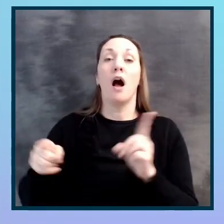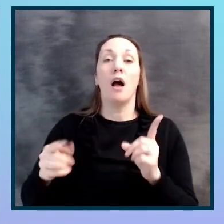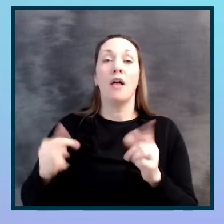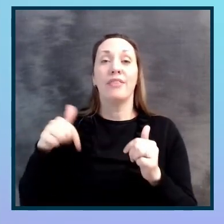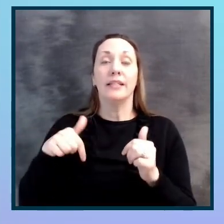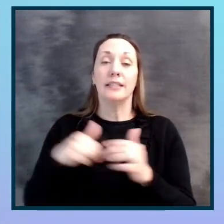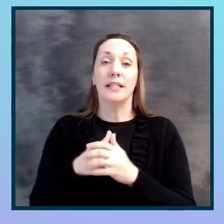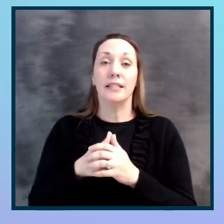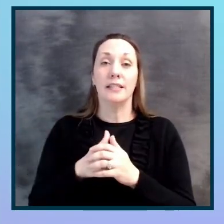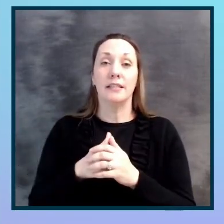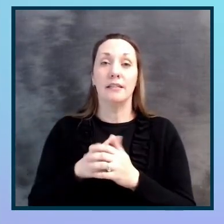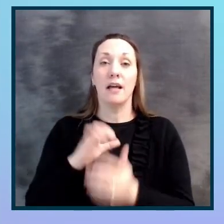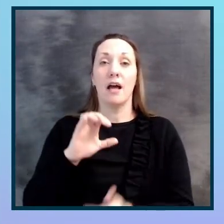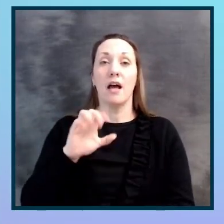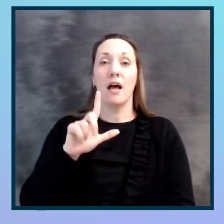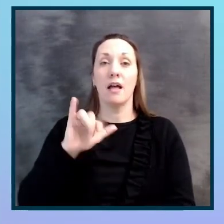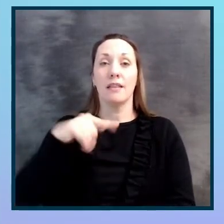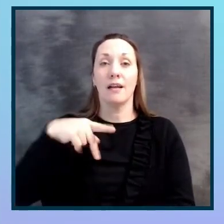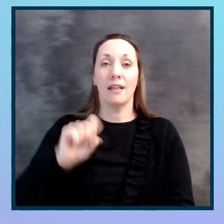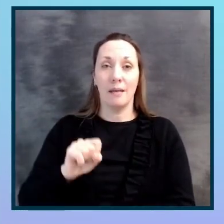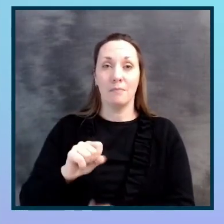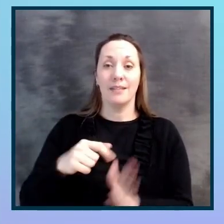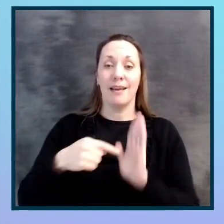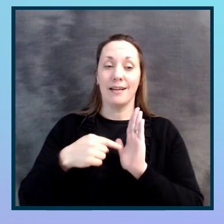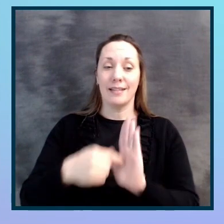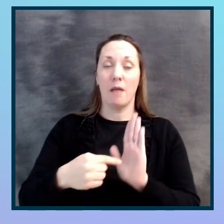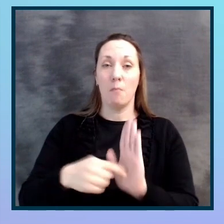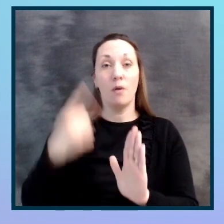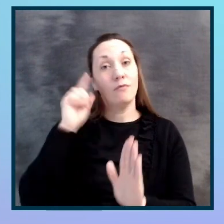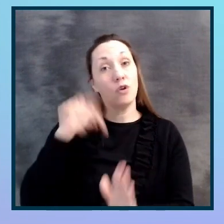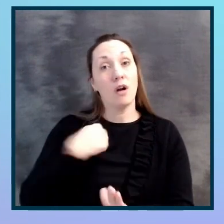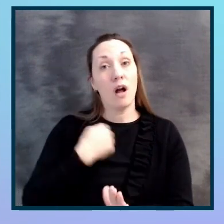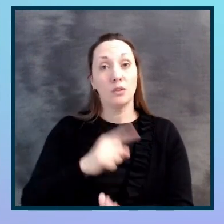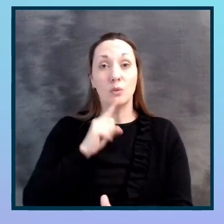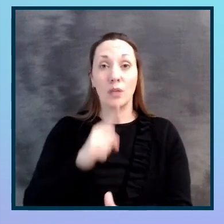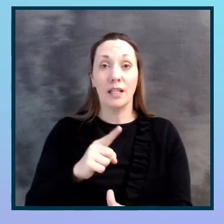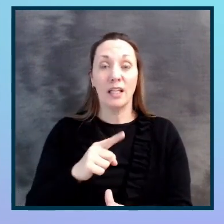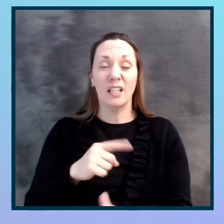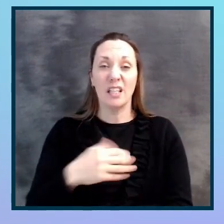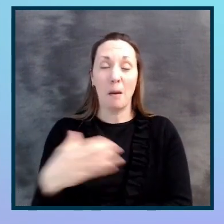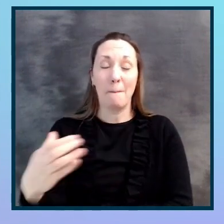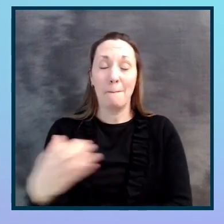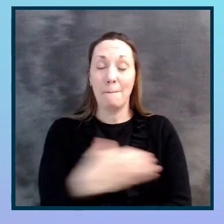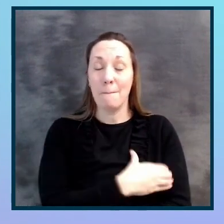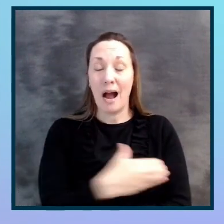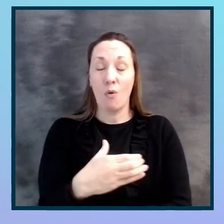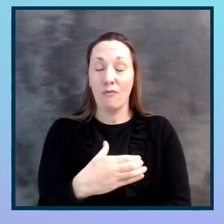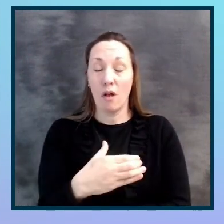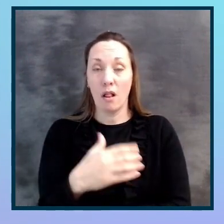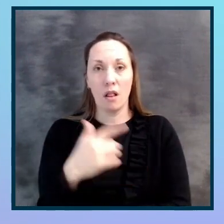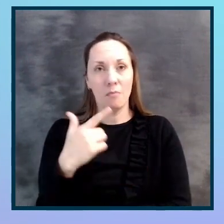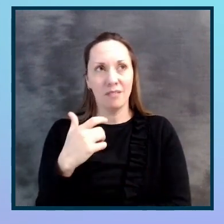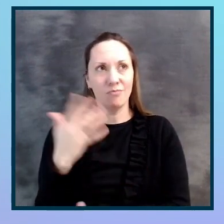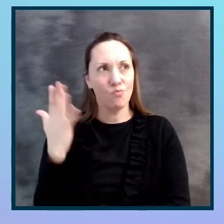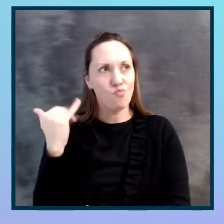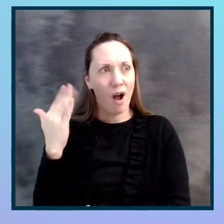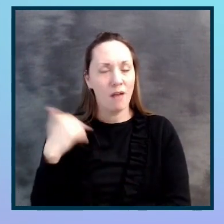The clips example for us was really powerful just because it was our first time thinking about